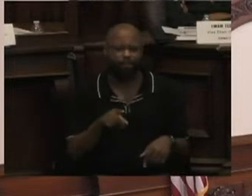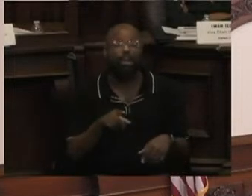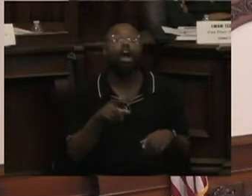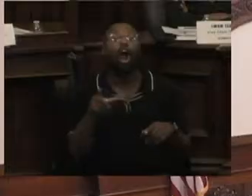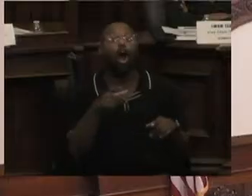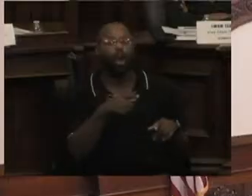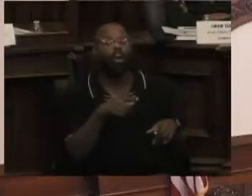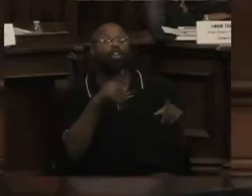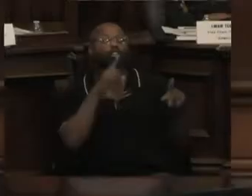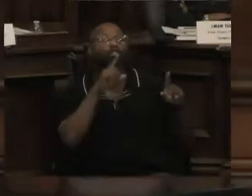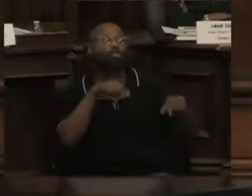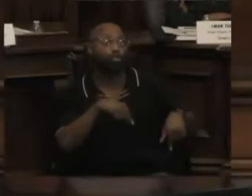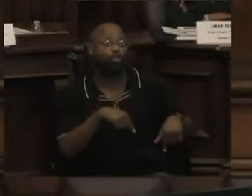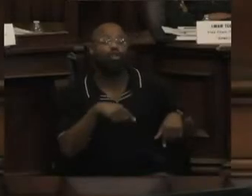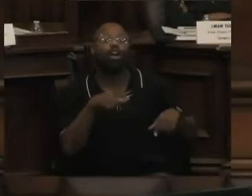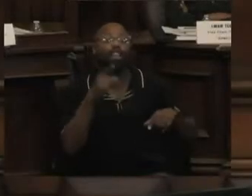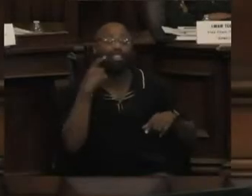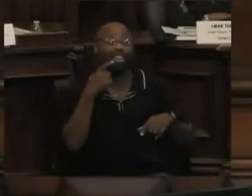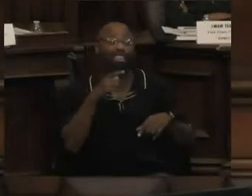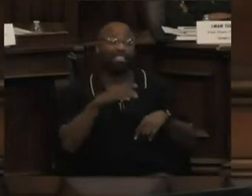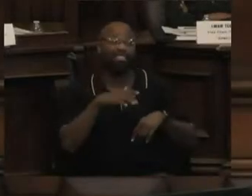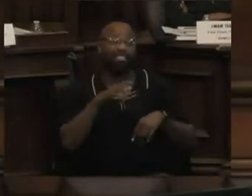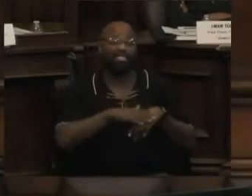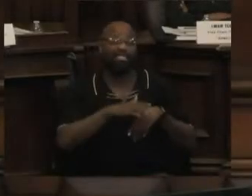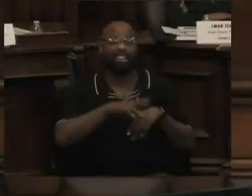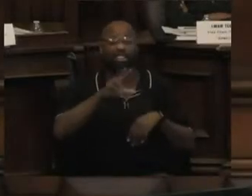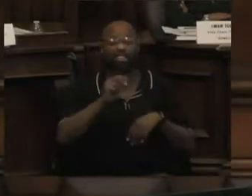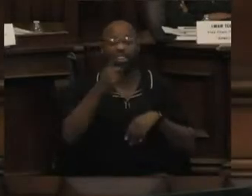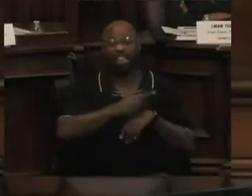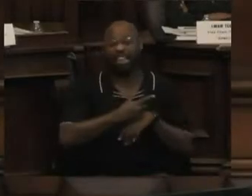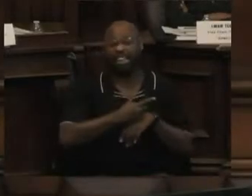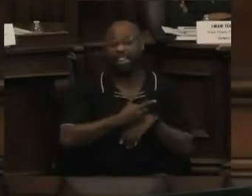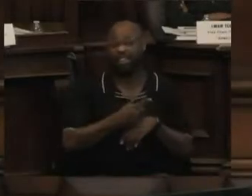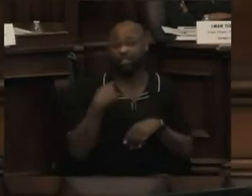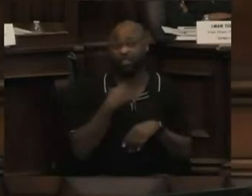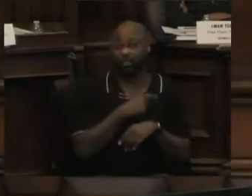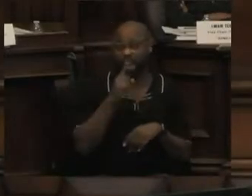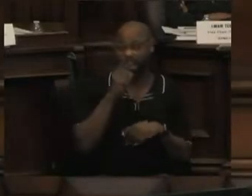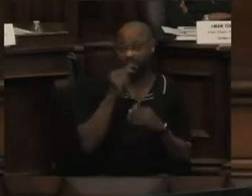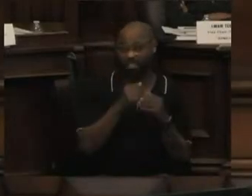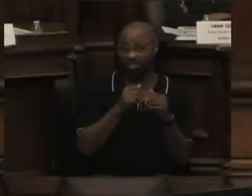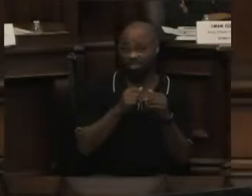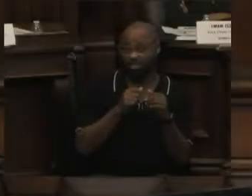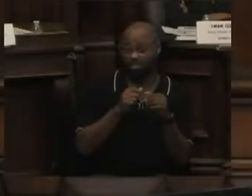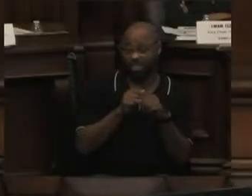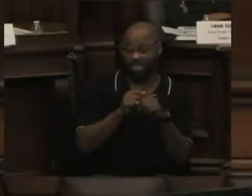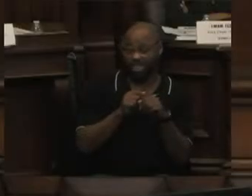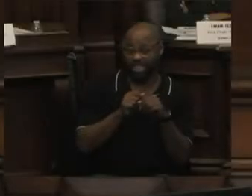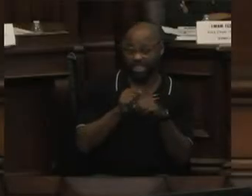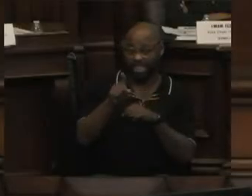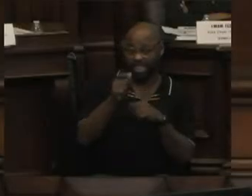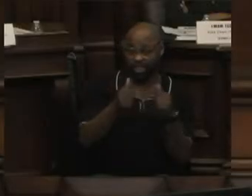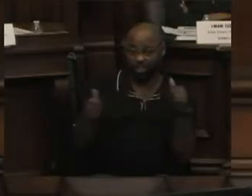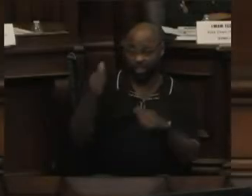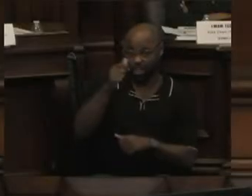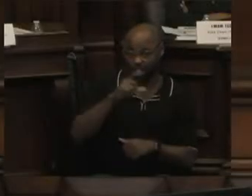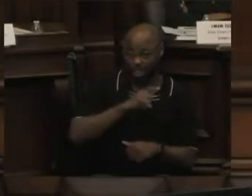you you never know what the disposition is. I thought they were required to respond to us